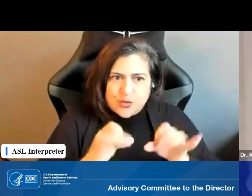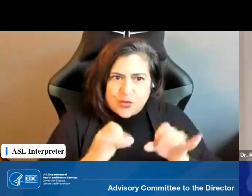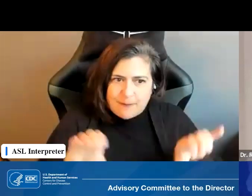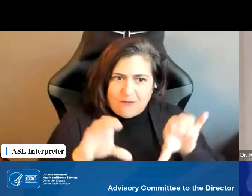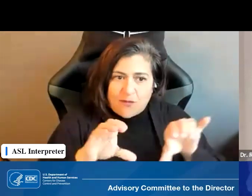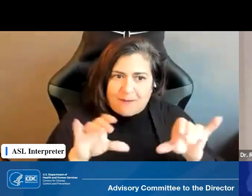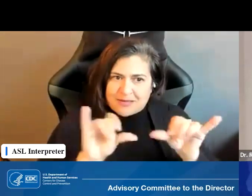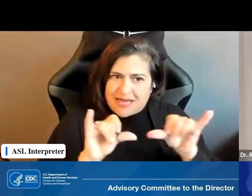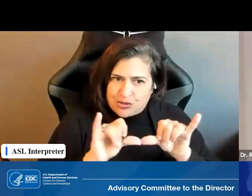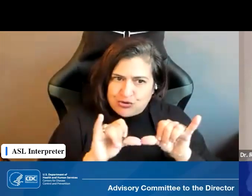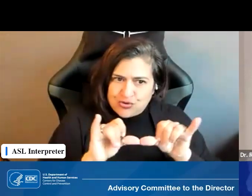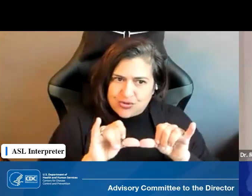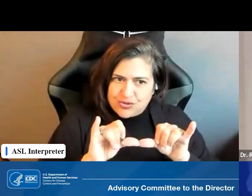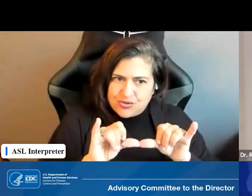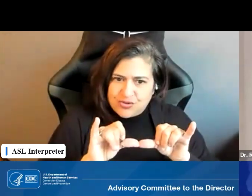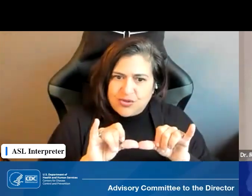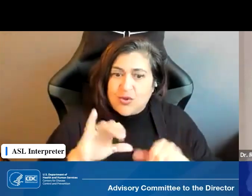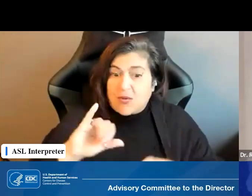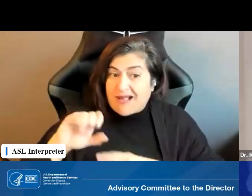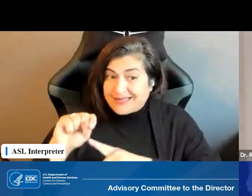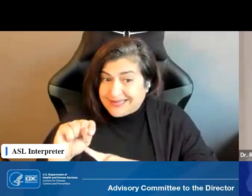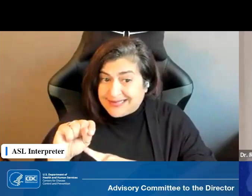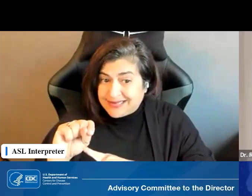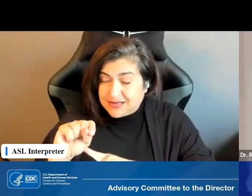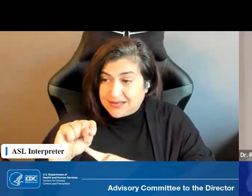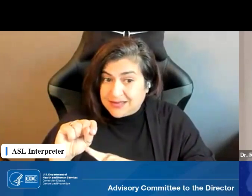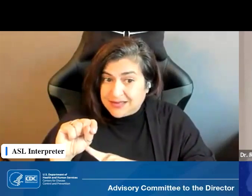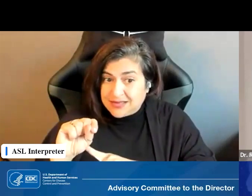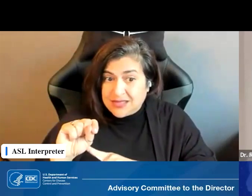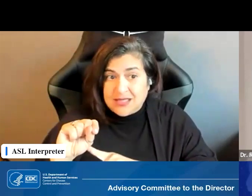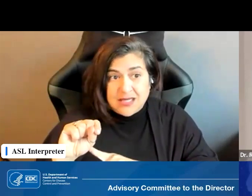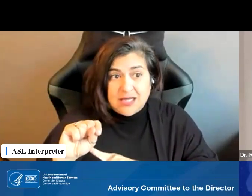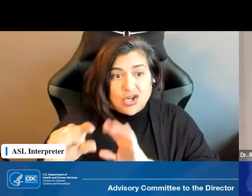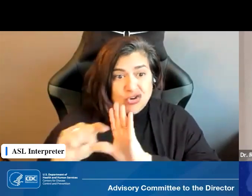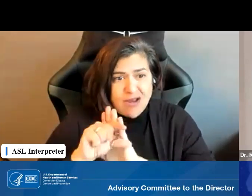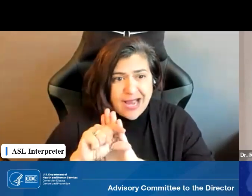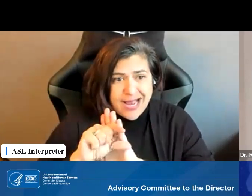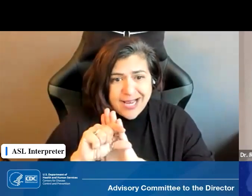So there's, so IT gets a grade in their performance evaluations